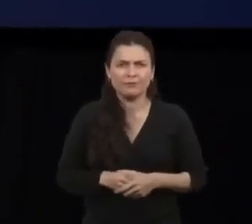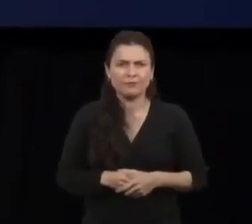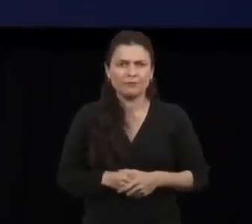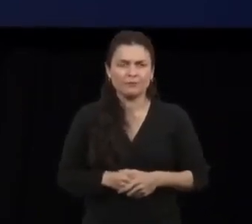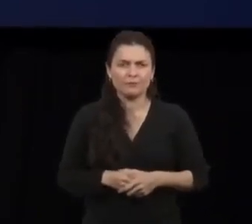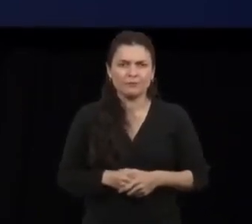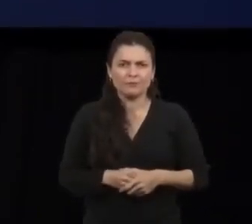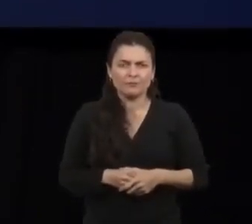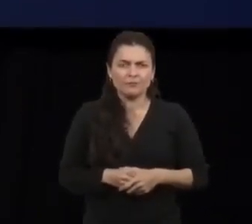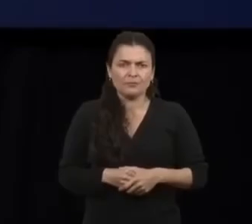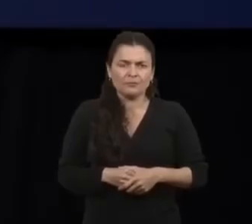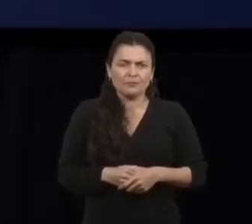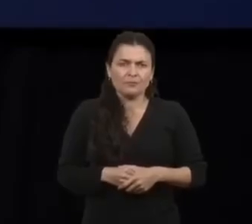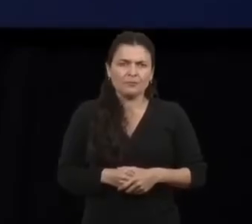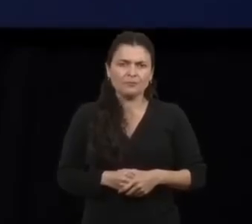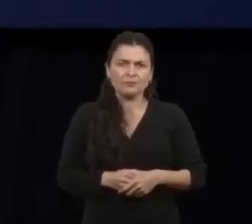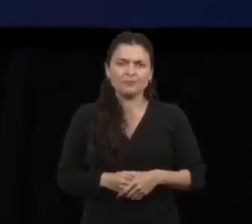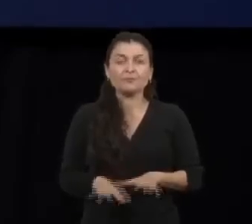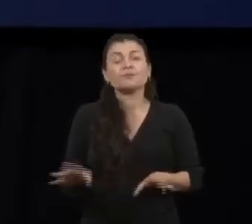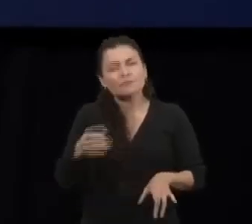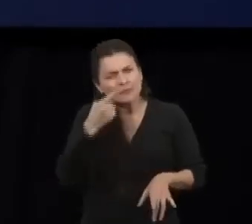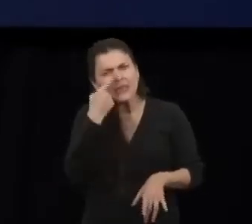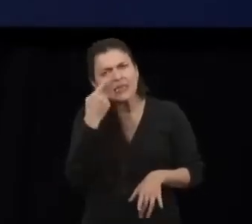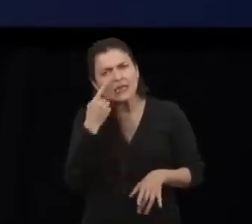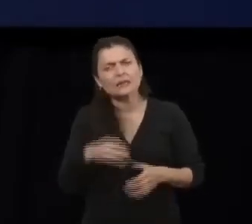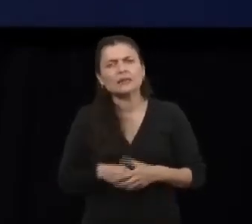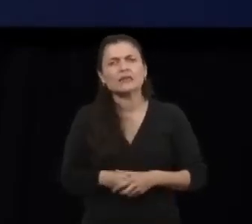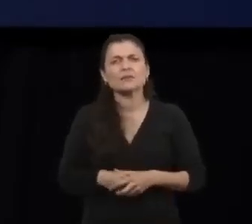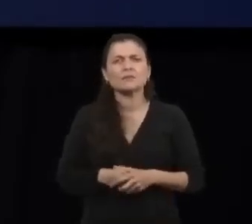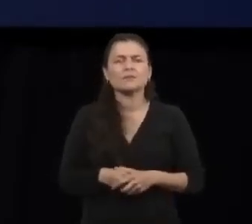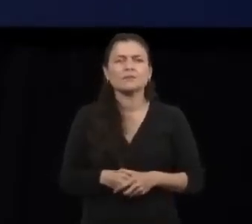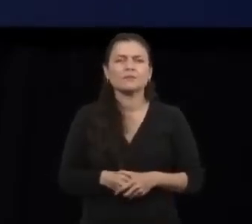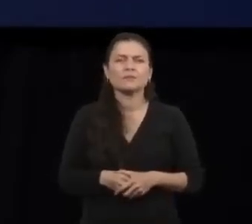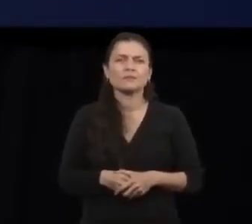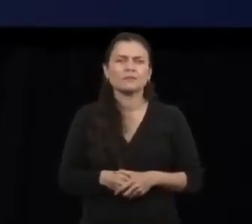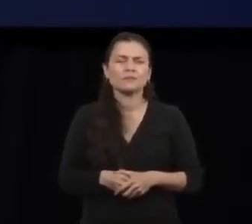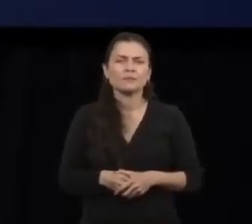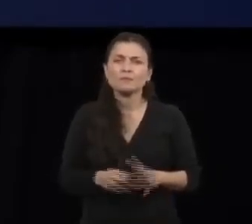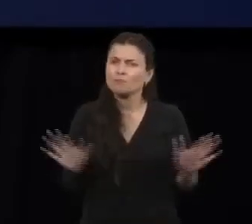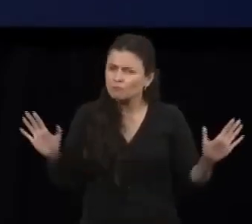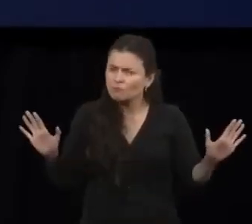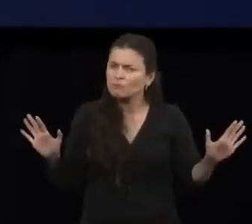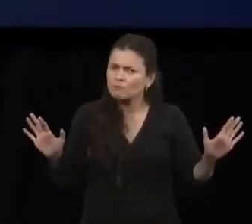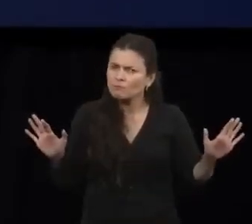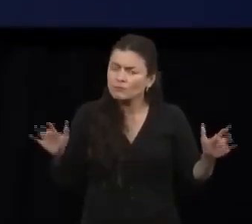In fact, it is very interesting because I am surprised